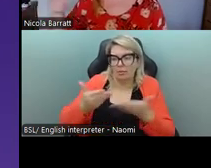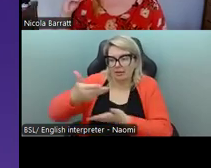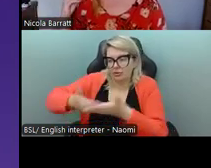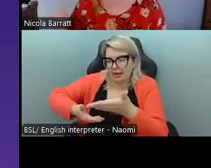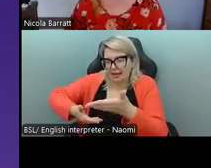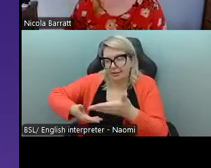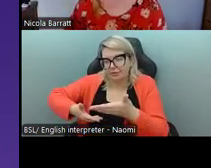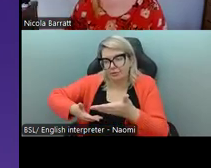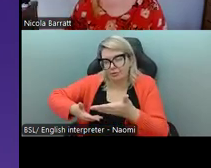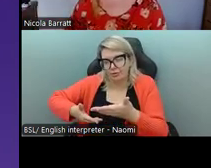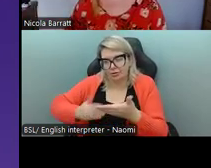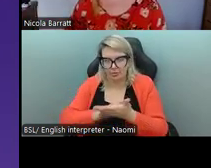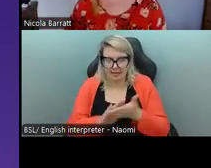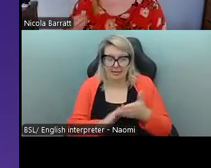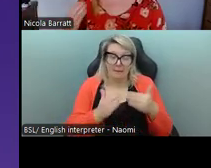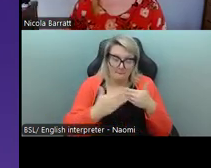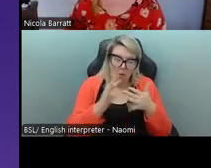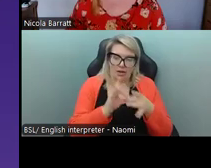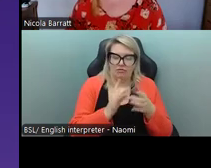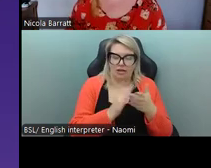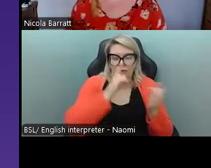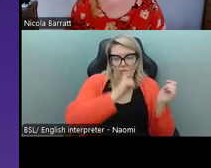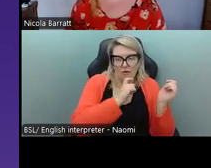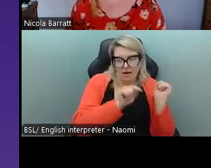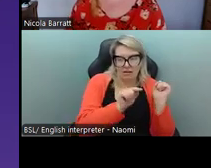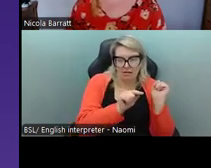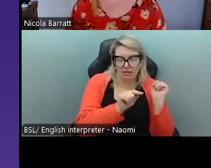It's a huge amount. This is definitely something to look at.